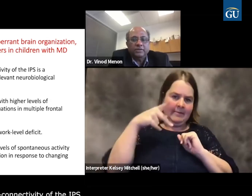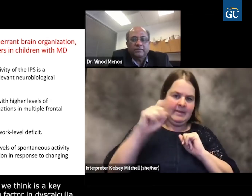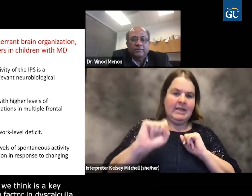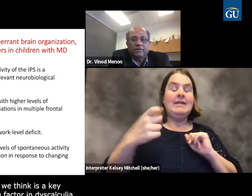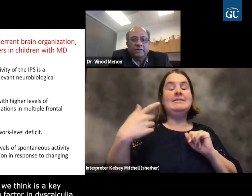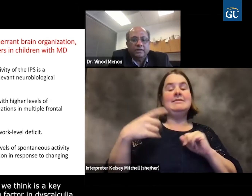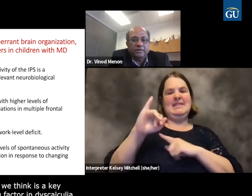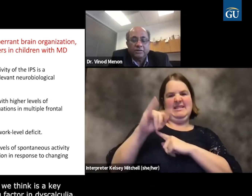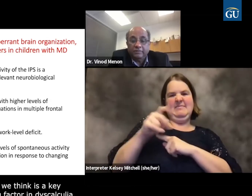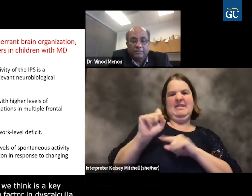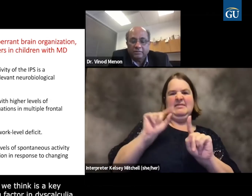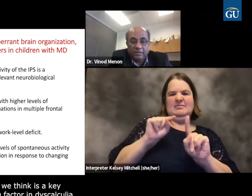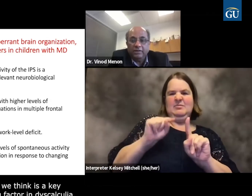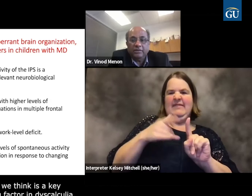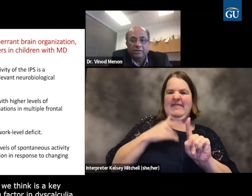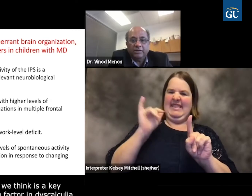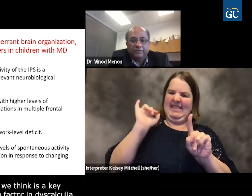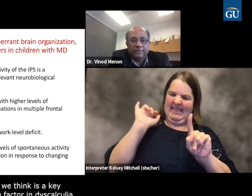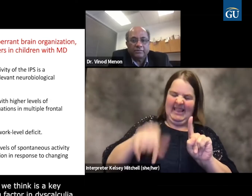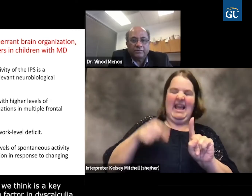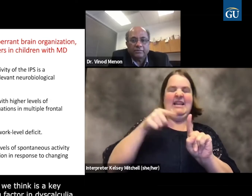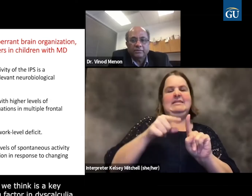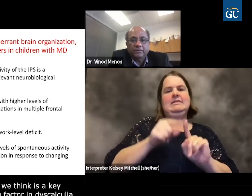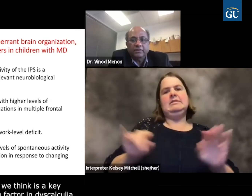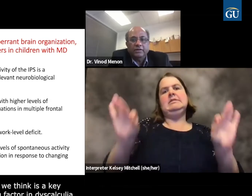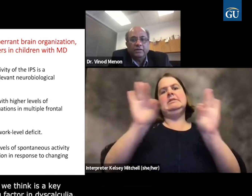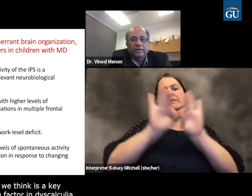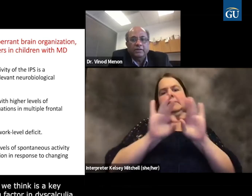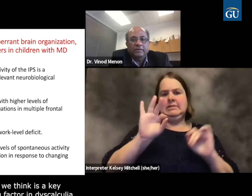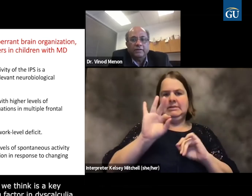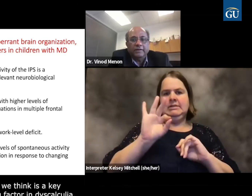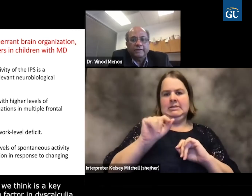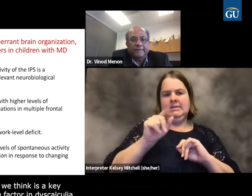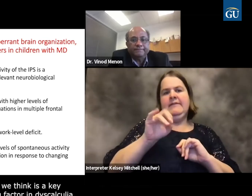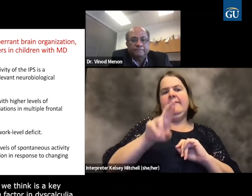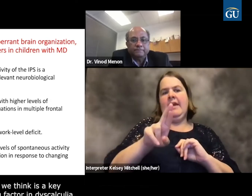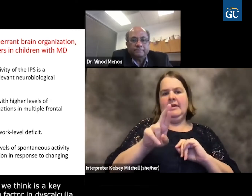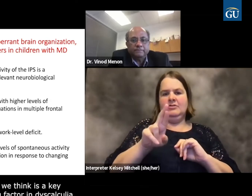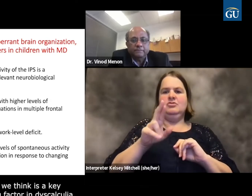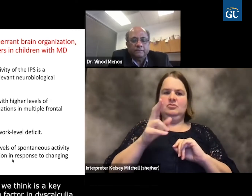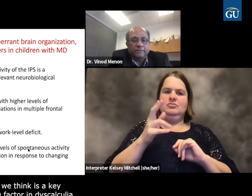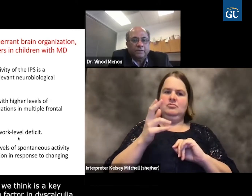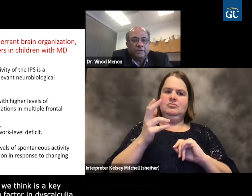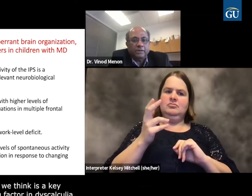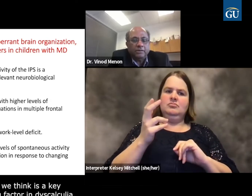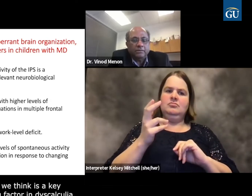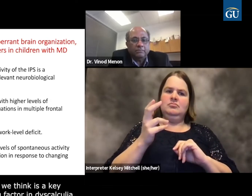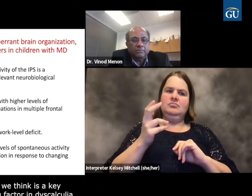uh which we think is the underla is a key underlying factor